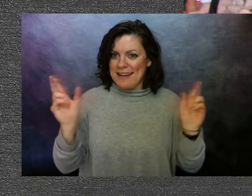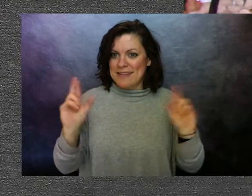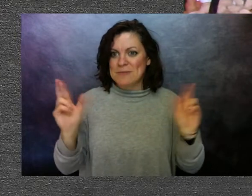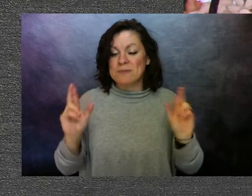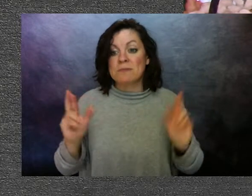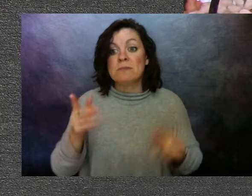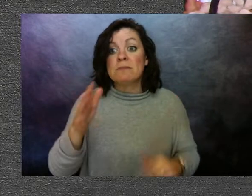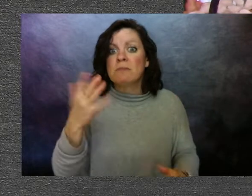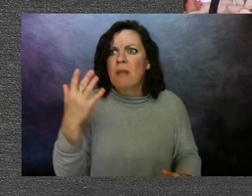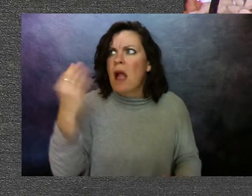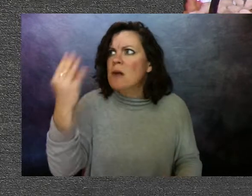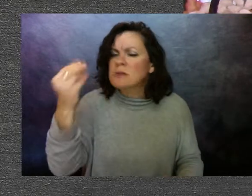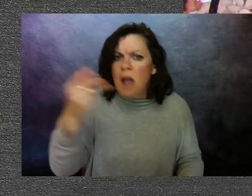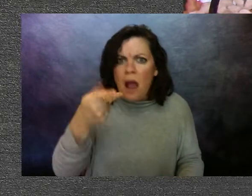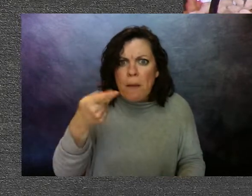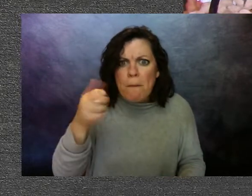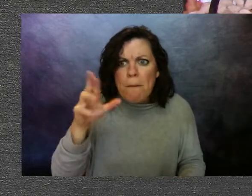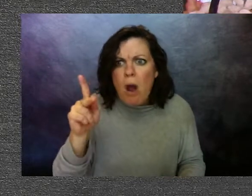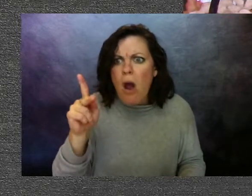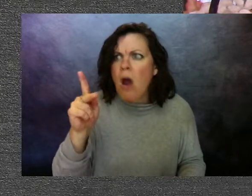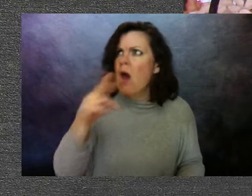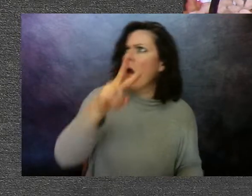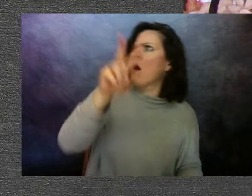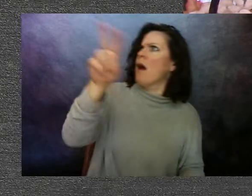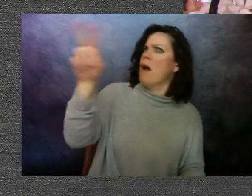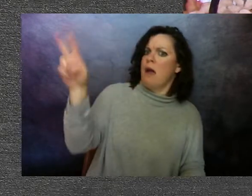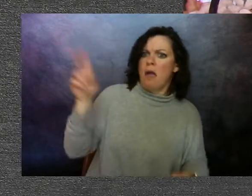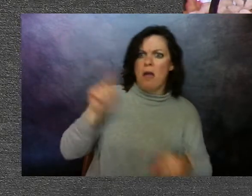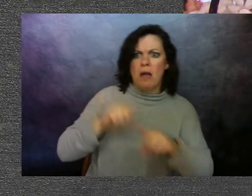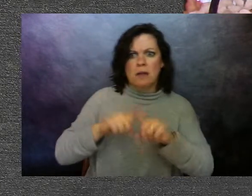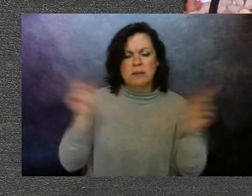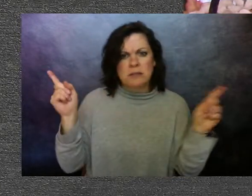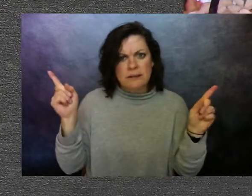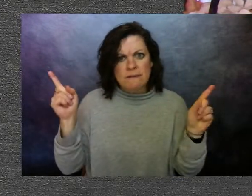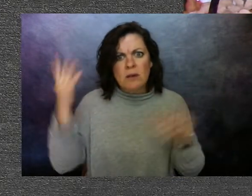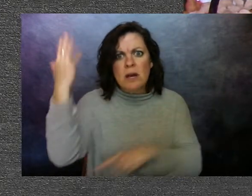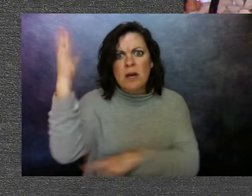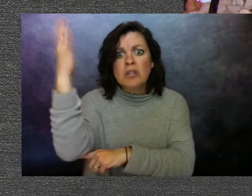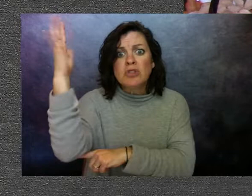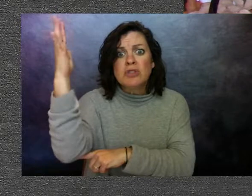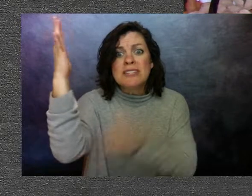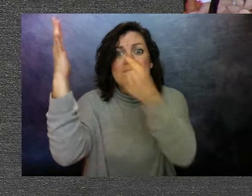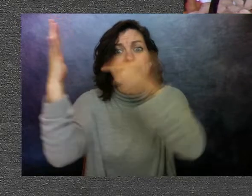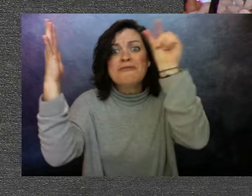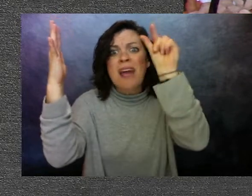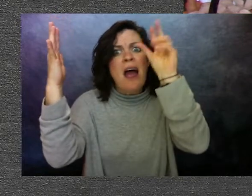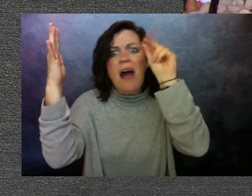The park looked different. The leaves were all over the ground. Clifford couldn't chase the birds